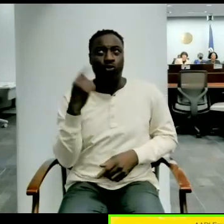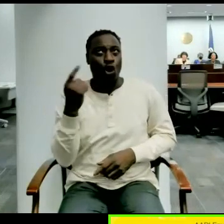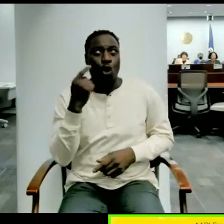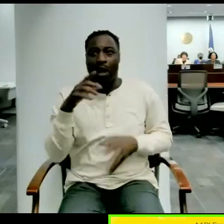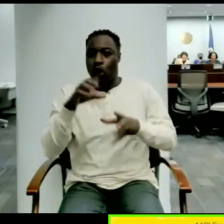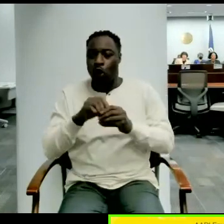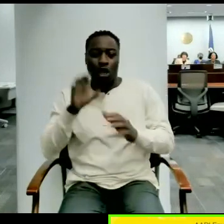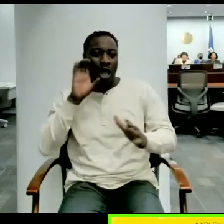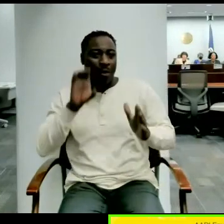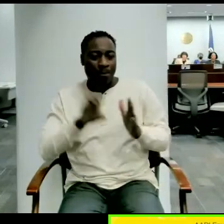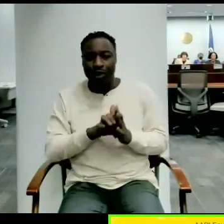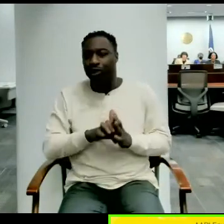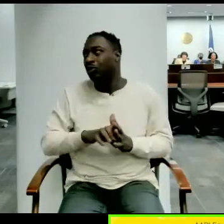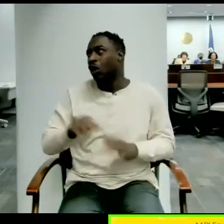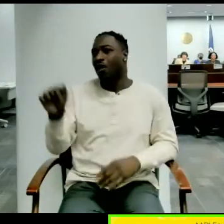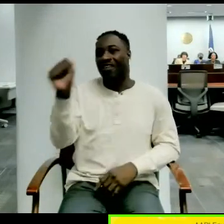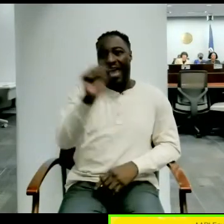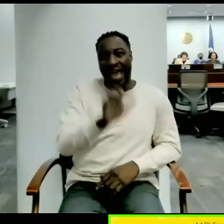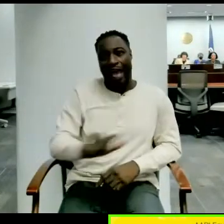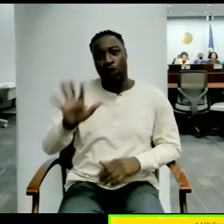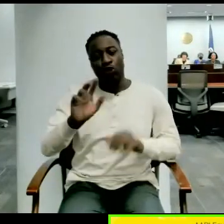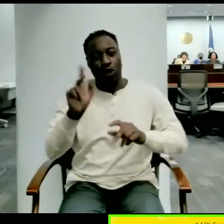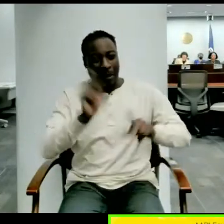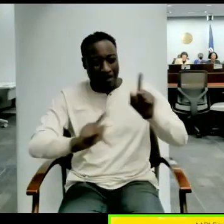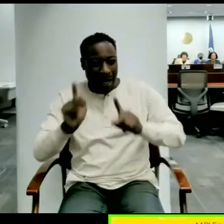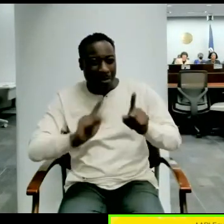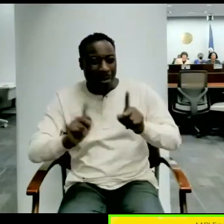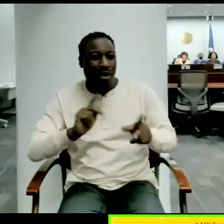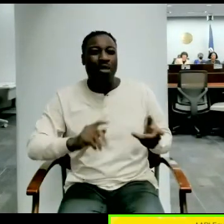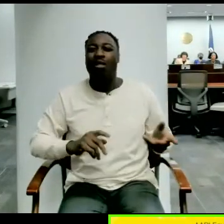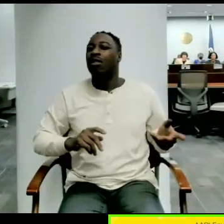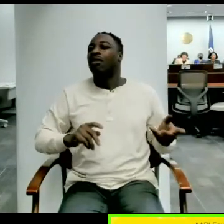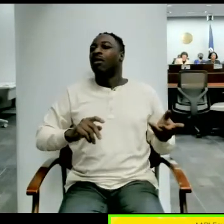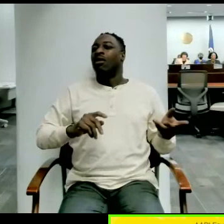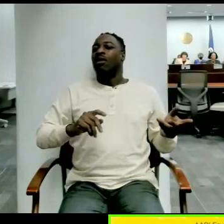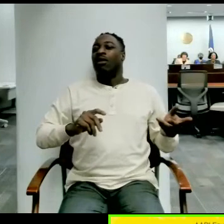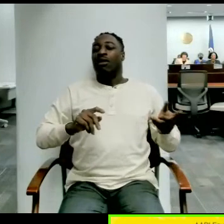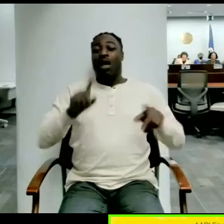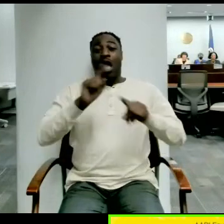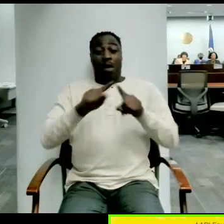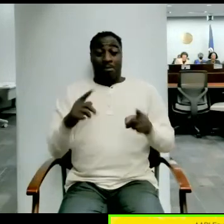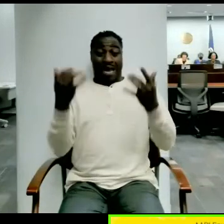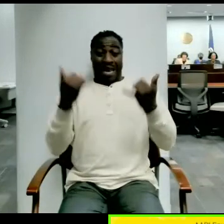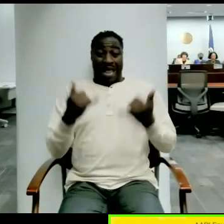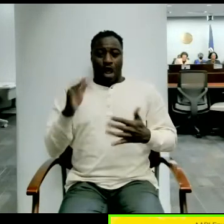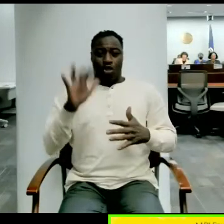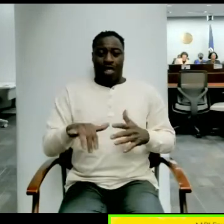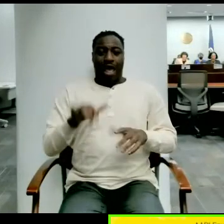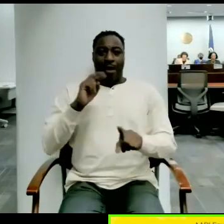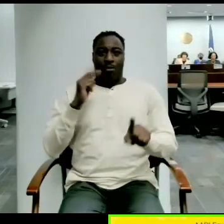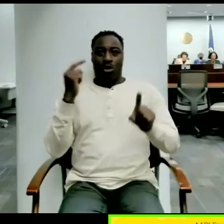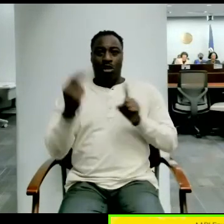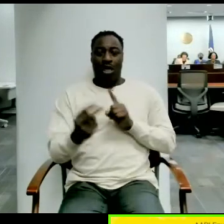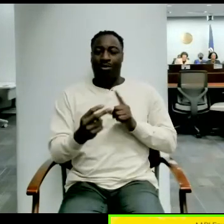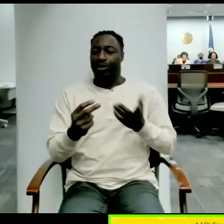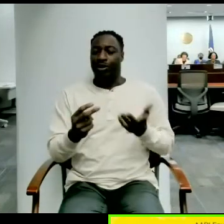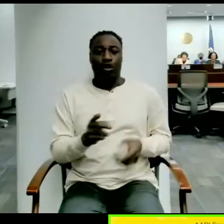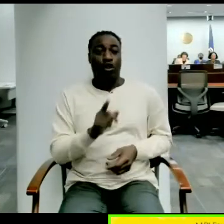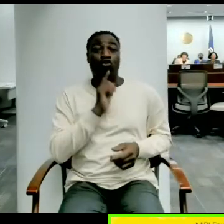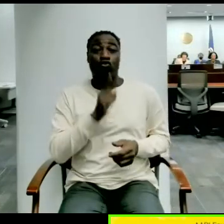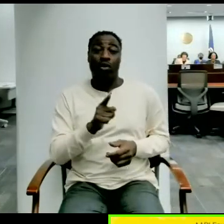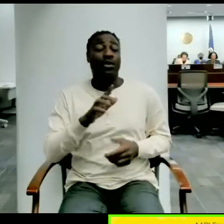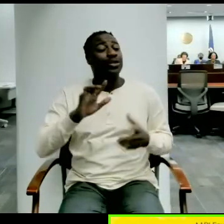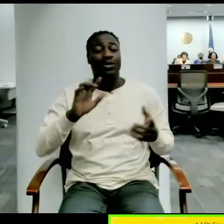Asian Americans, that now um that perception is really fully ensconced in our society and